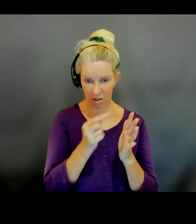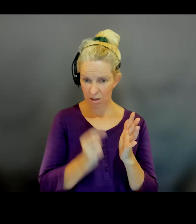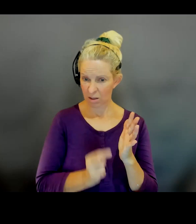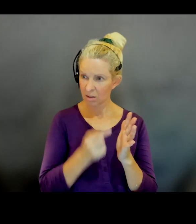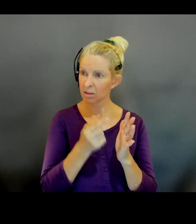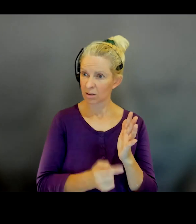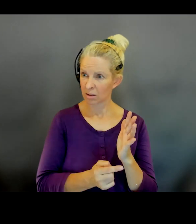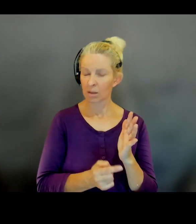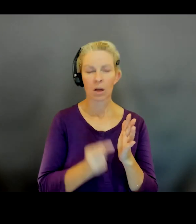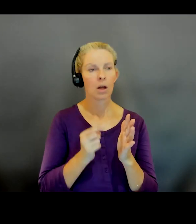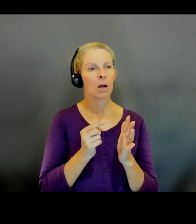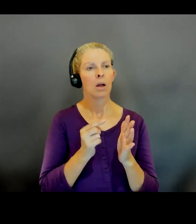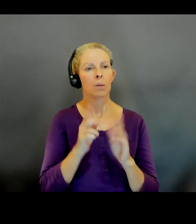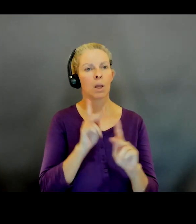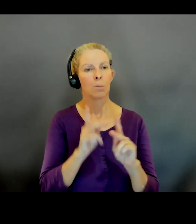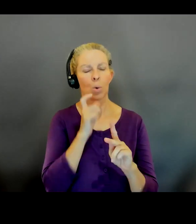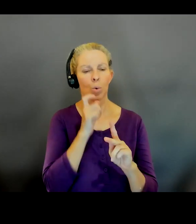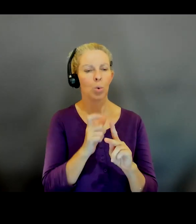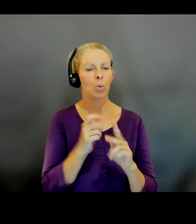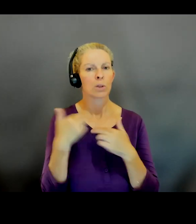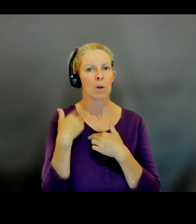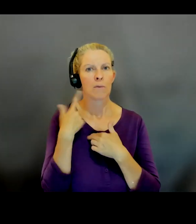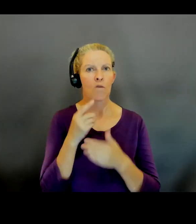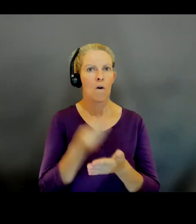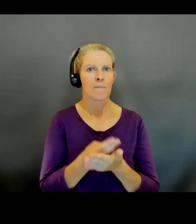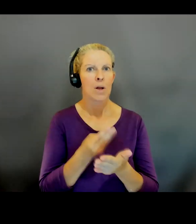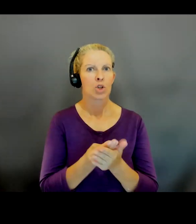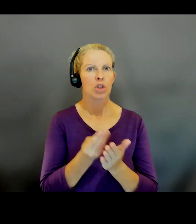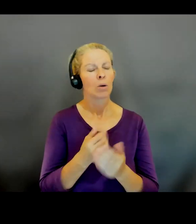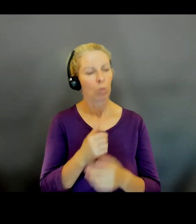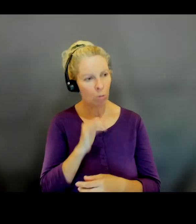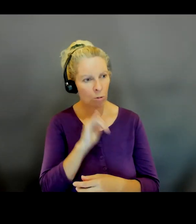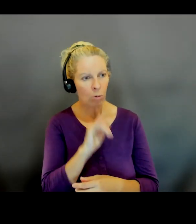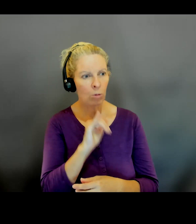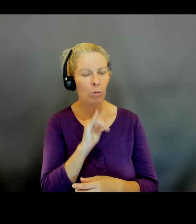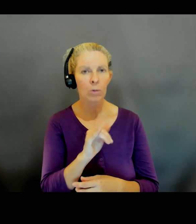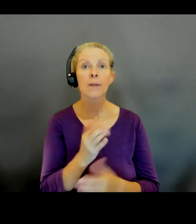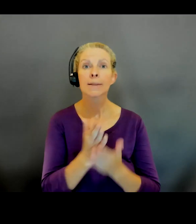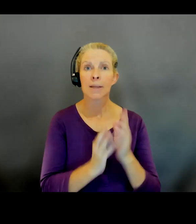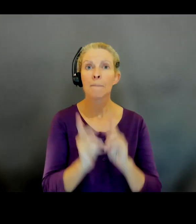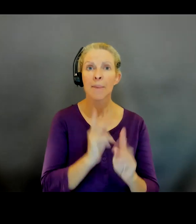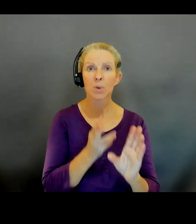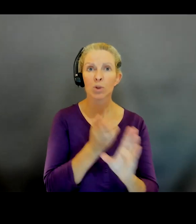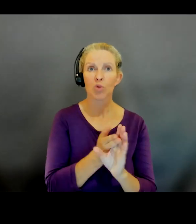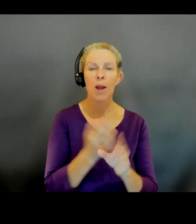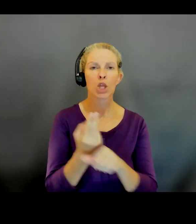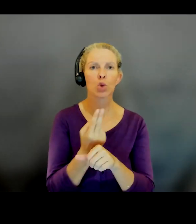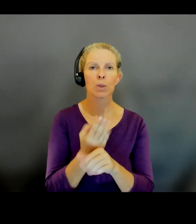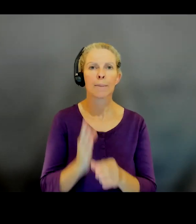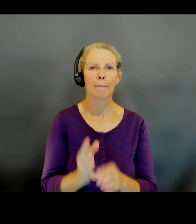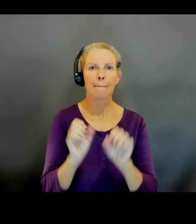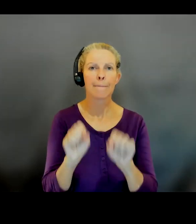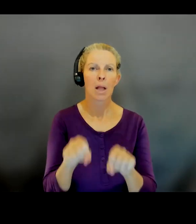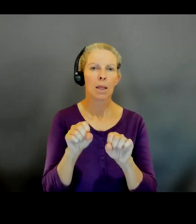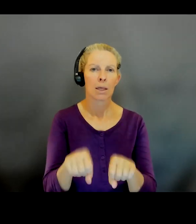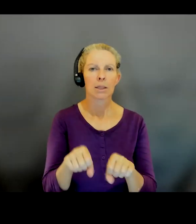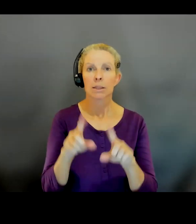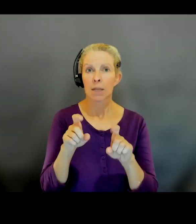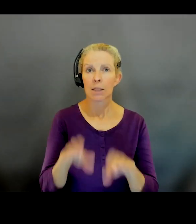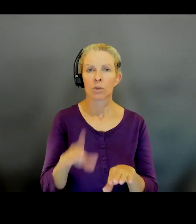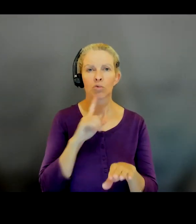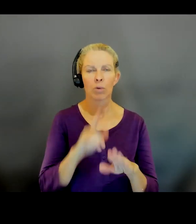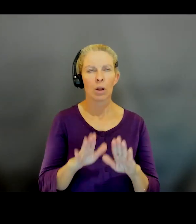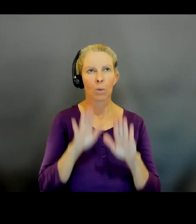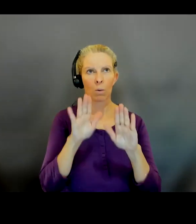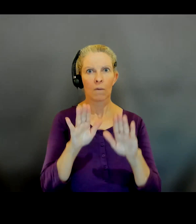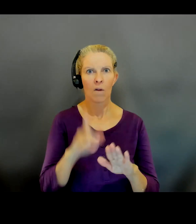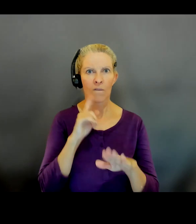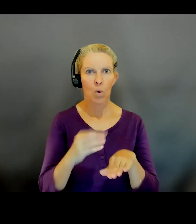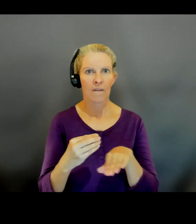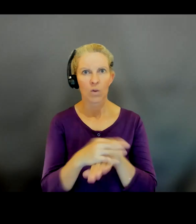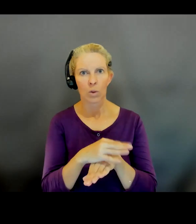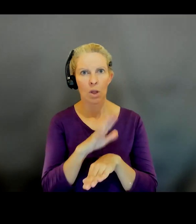to sit in and observe those usability tests has been a great game changer, as far as getting